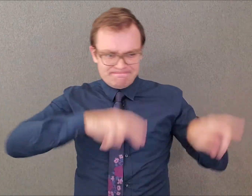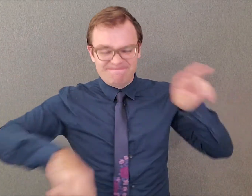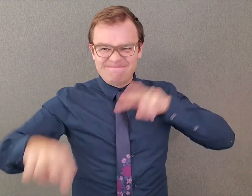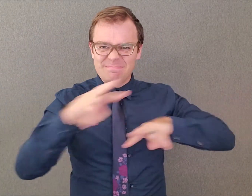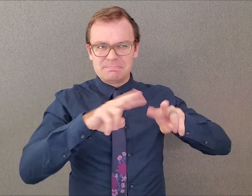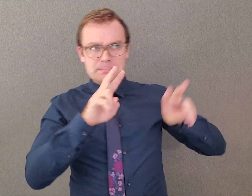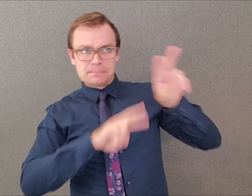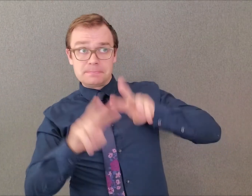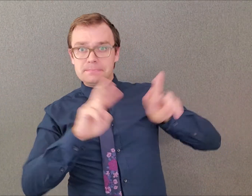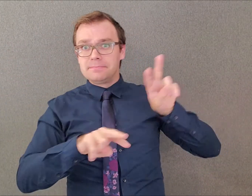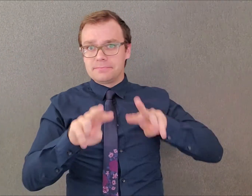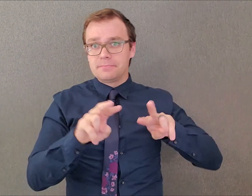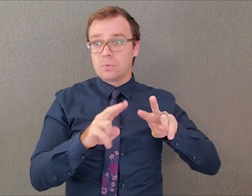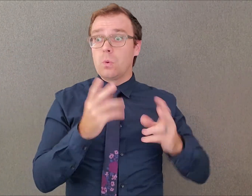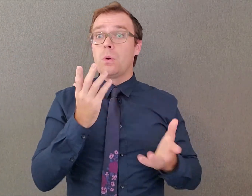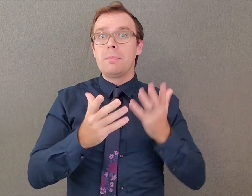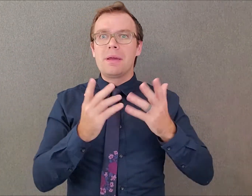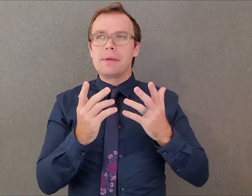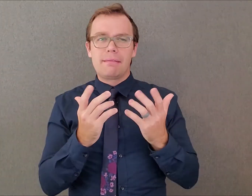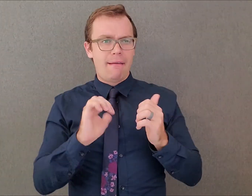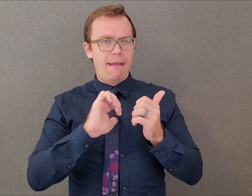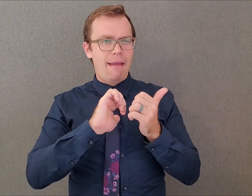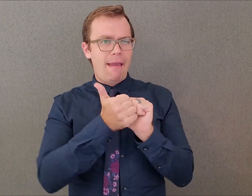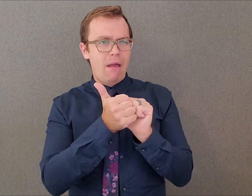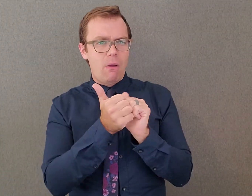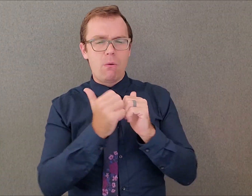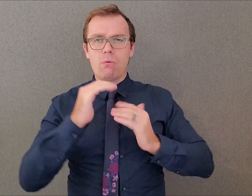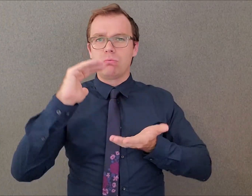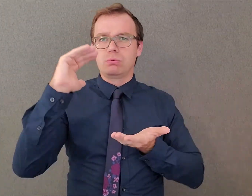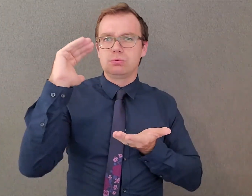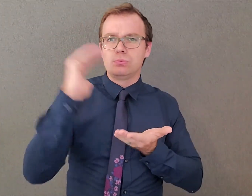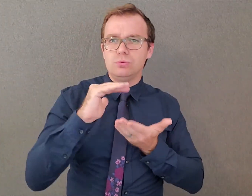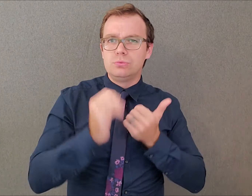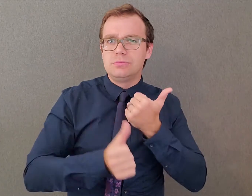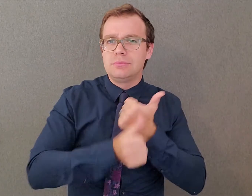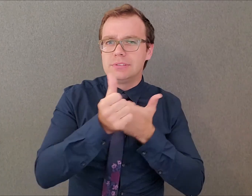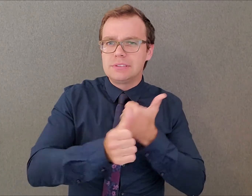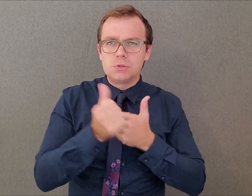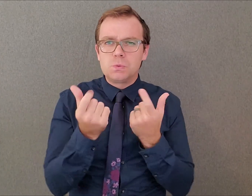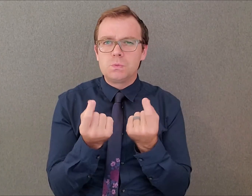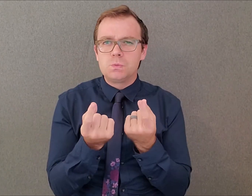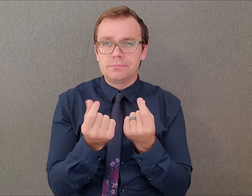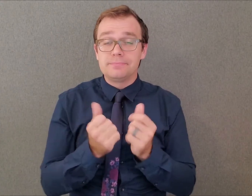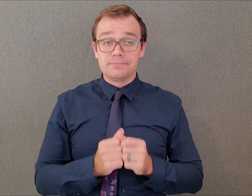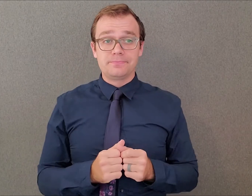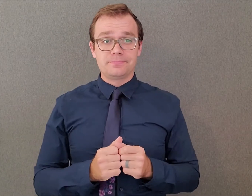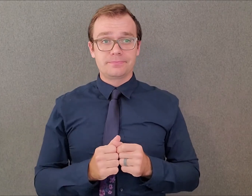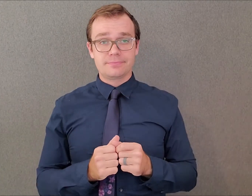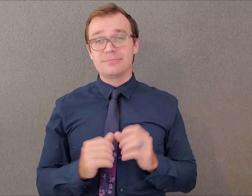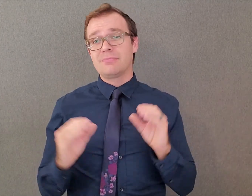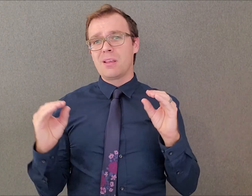or existing hazards or to design corrective techniques to reduce risk.